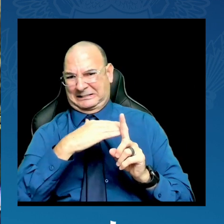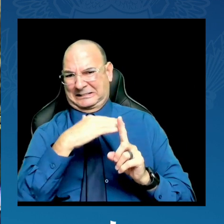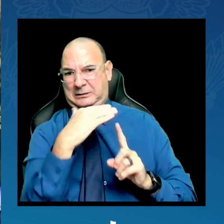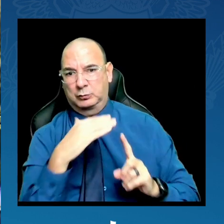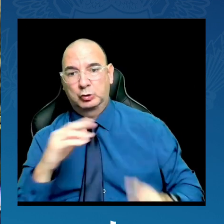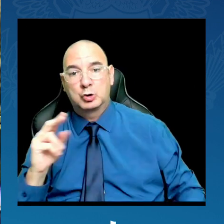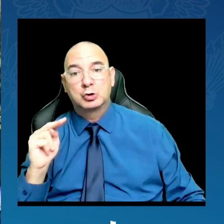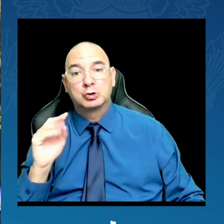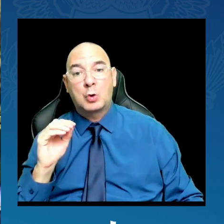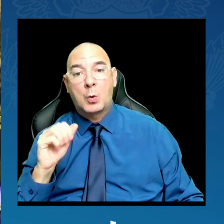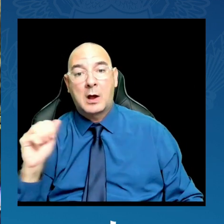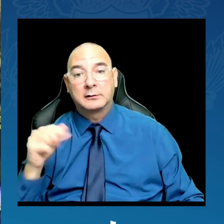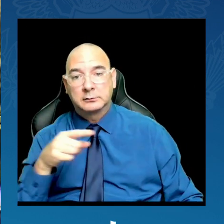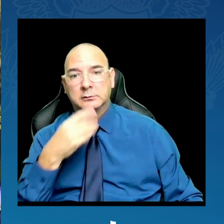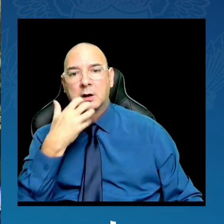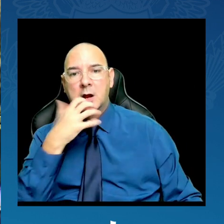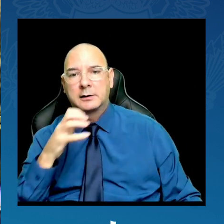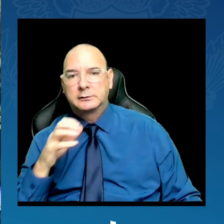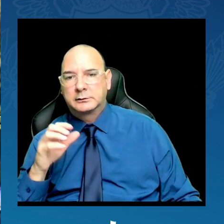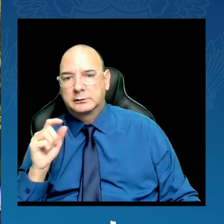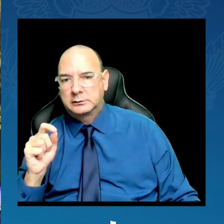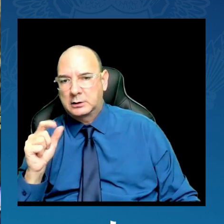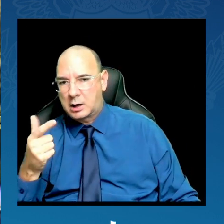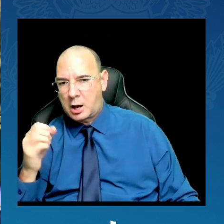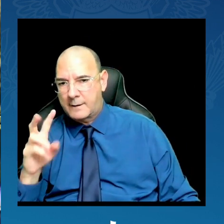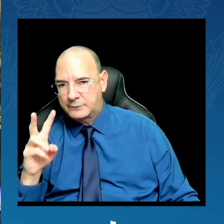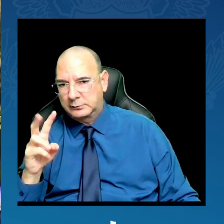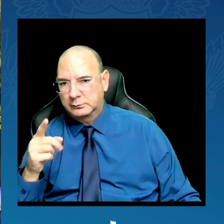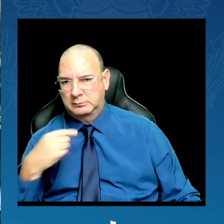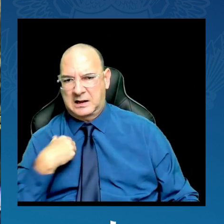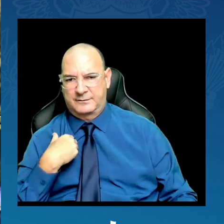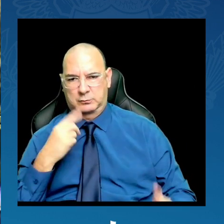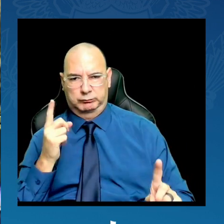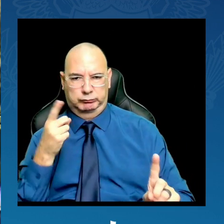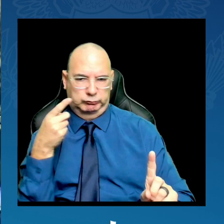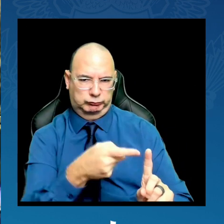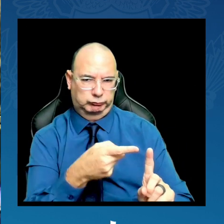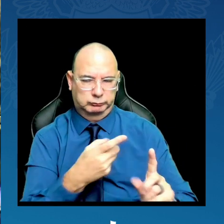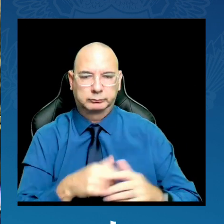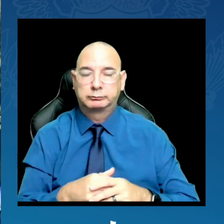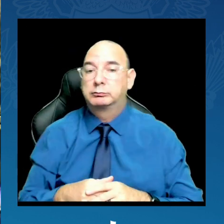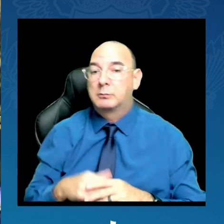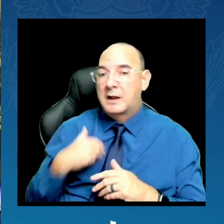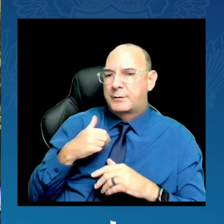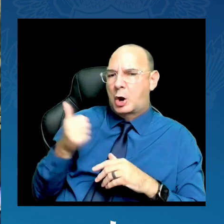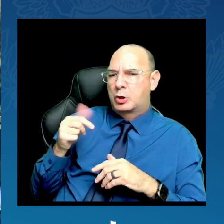I also want to get back to your your other question. The National Space Traffic Management Policy,